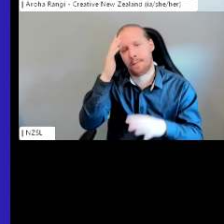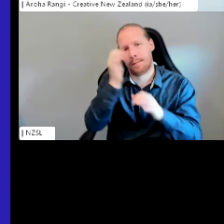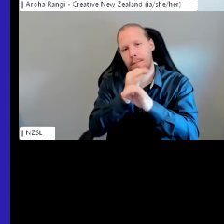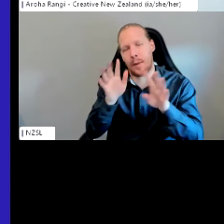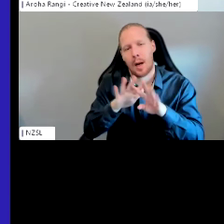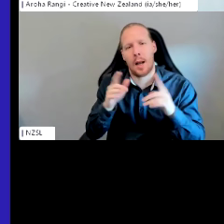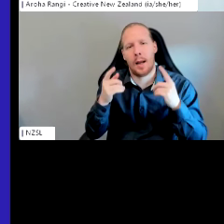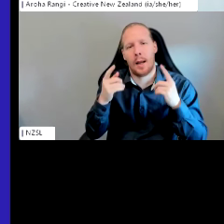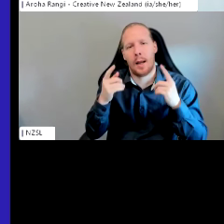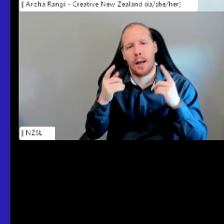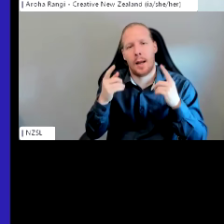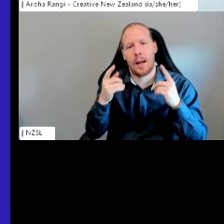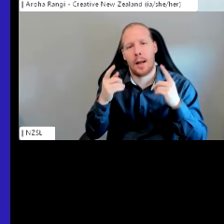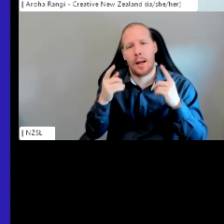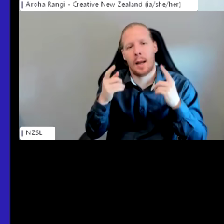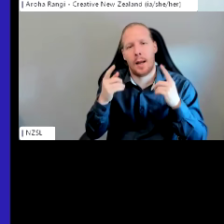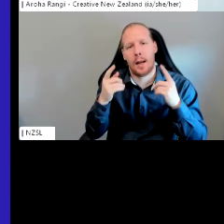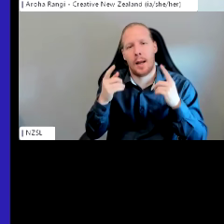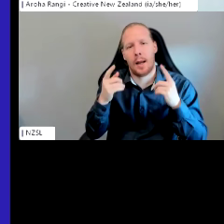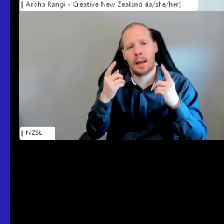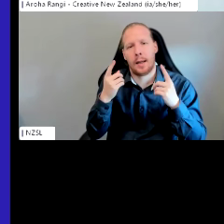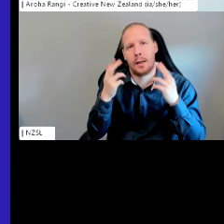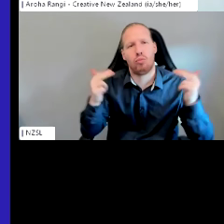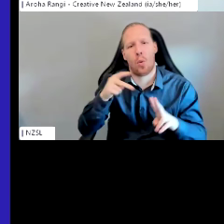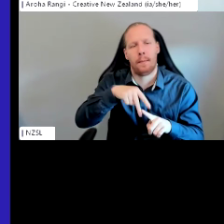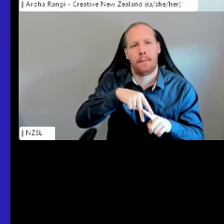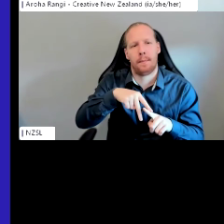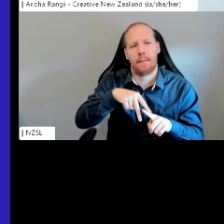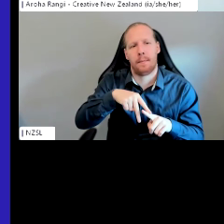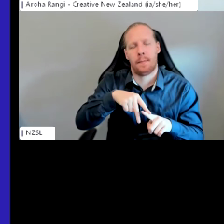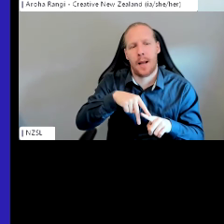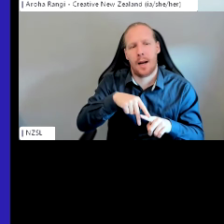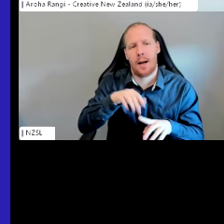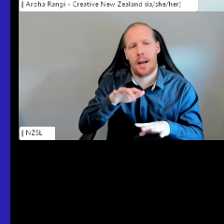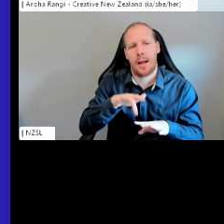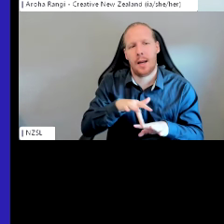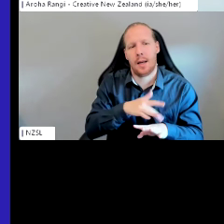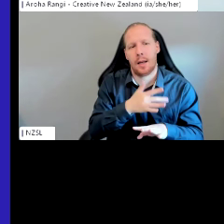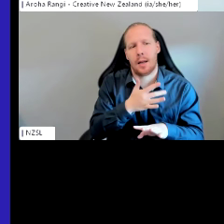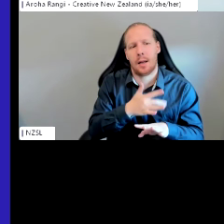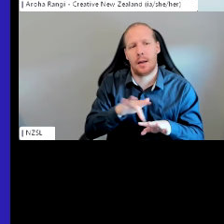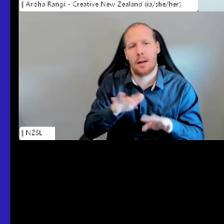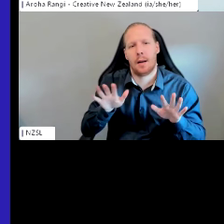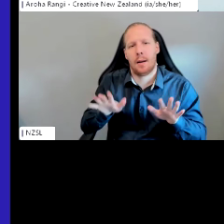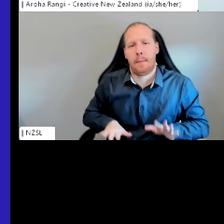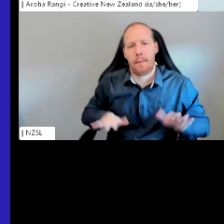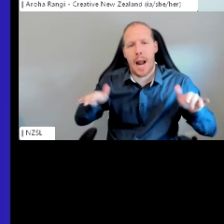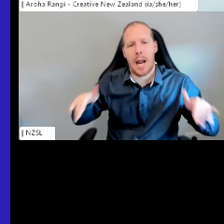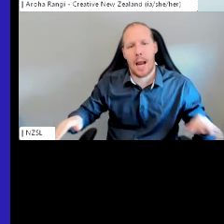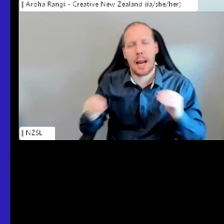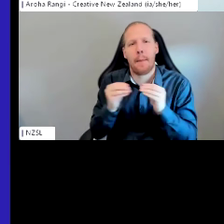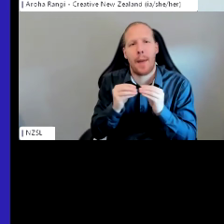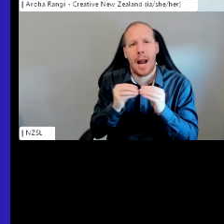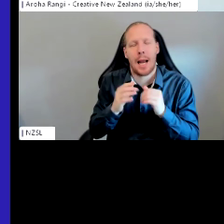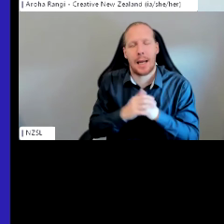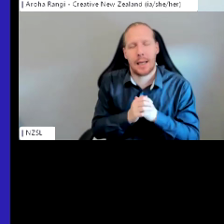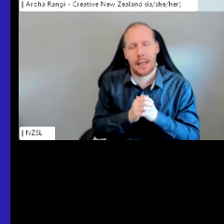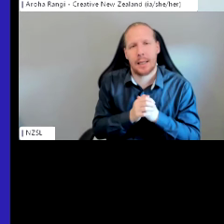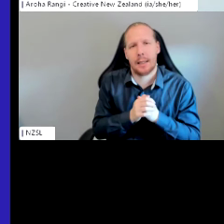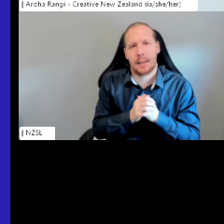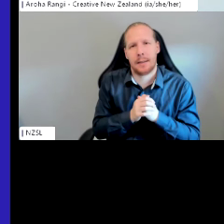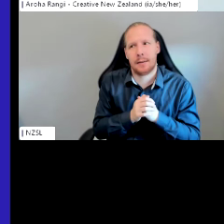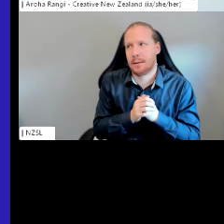I've done a lot of work con um very very recently. Um the audience for opera is now bigger than it's